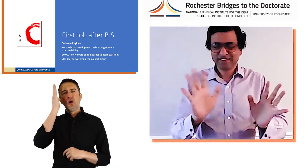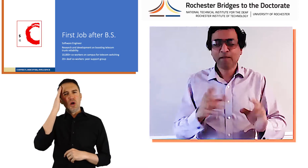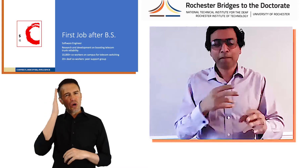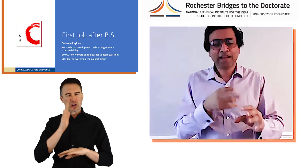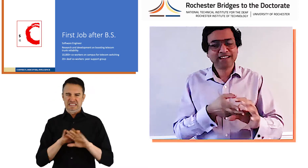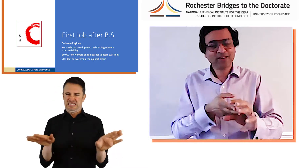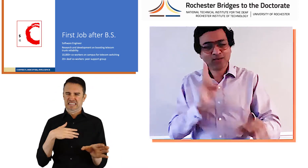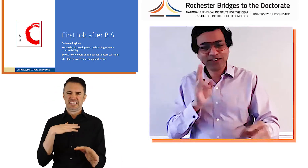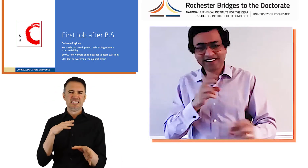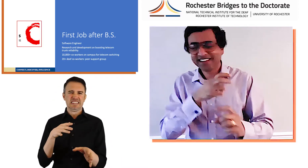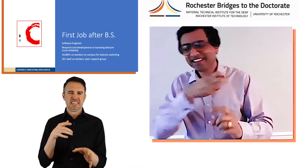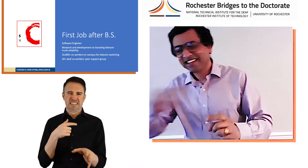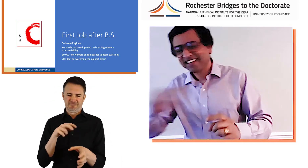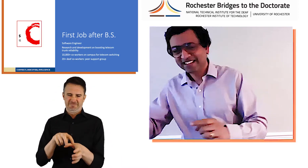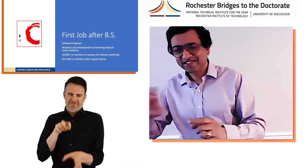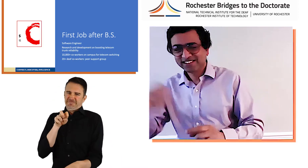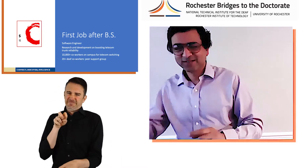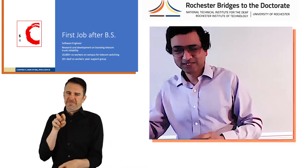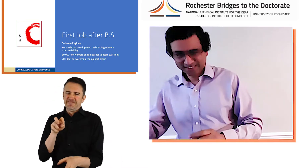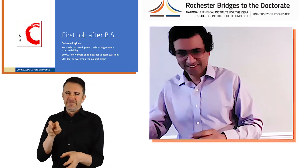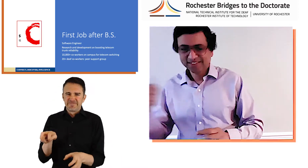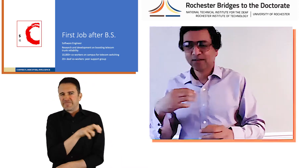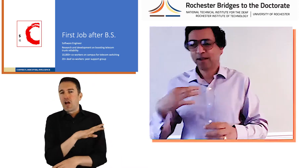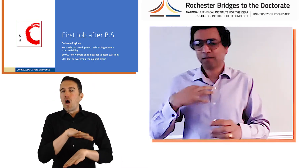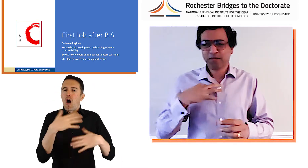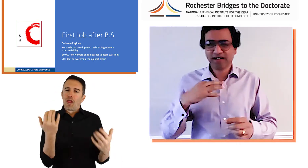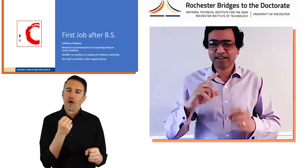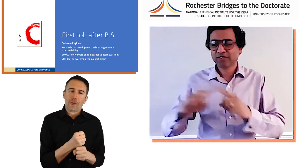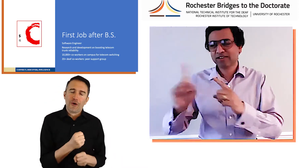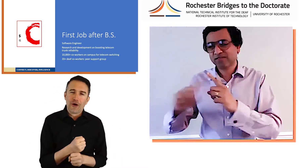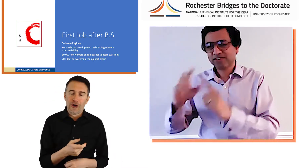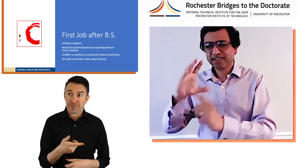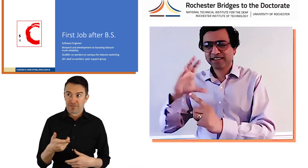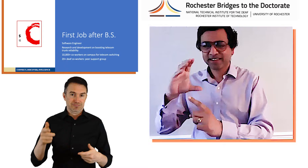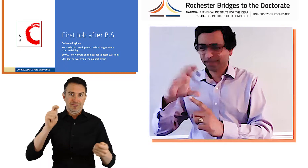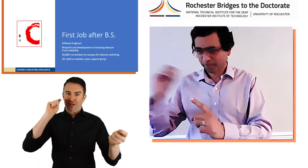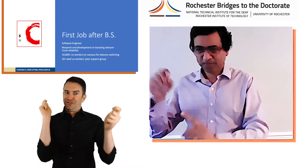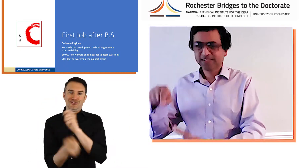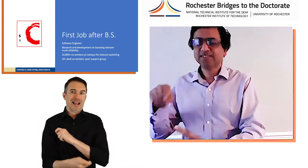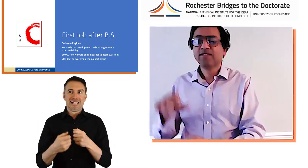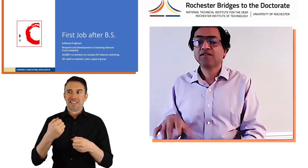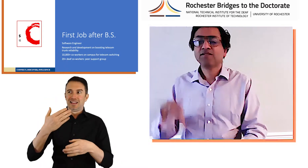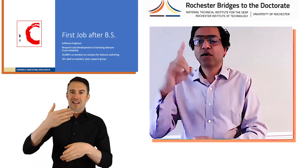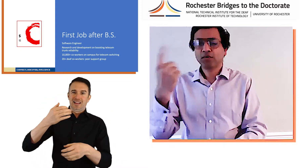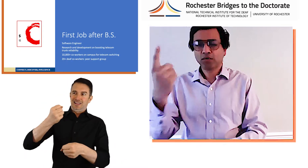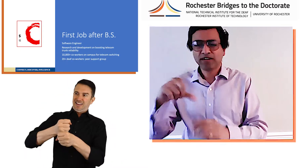the change in technology, so I predicted that the company would not be doing well,